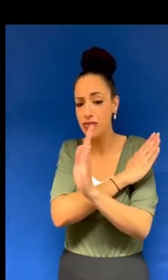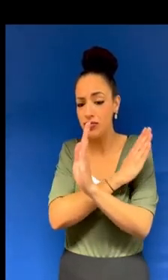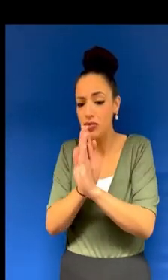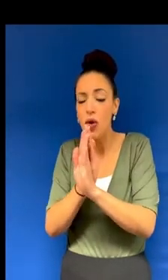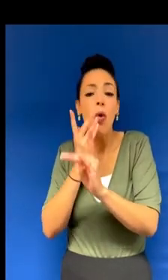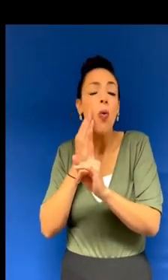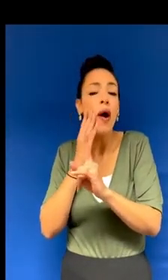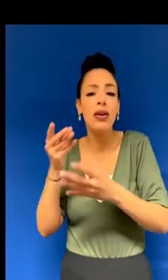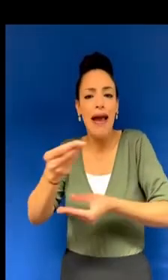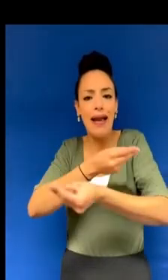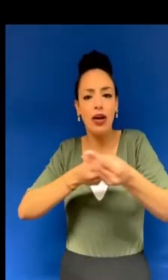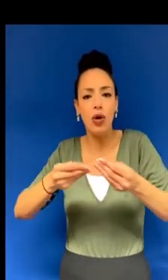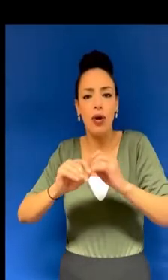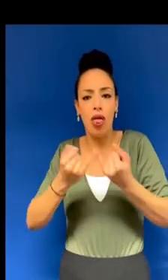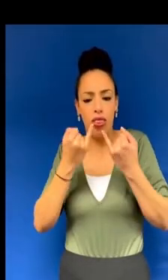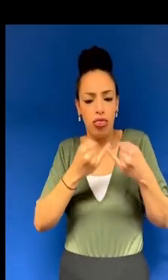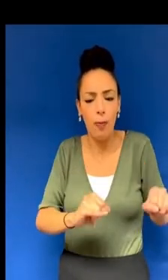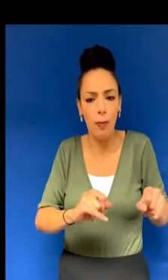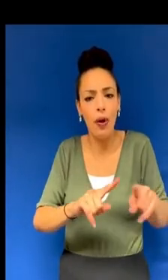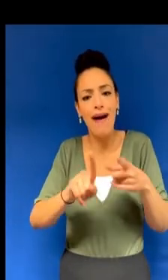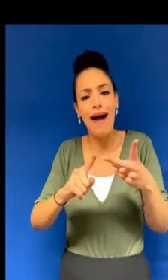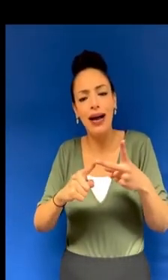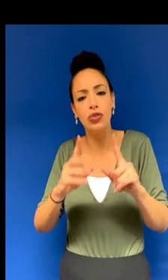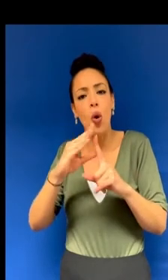these inequalities that have been there, and have been exacerbated I would say,